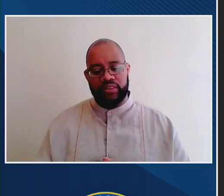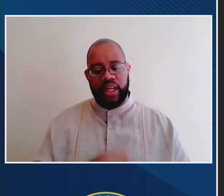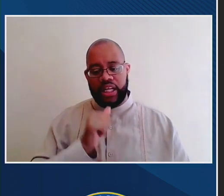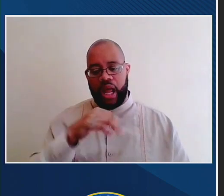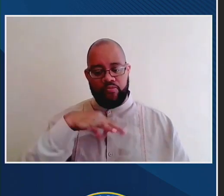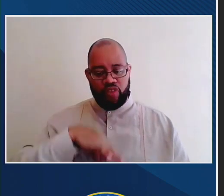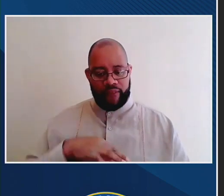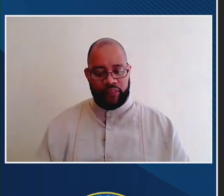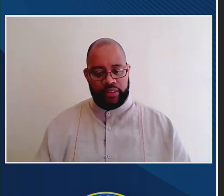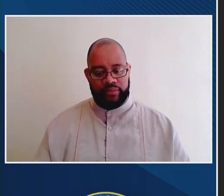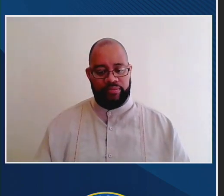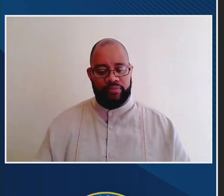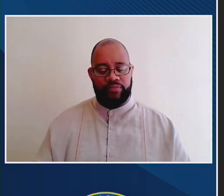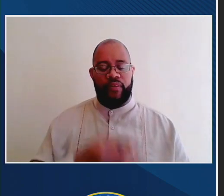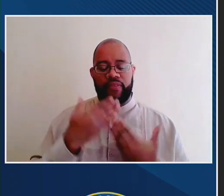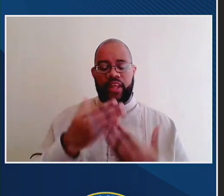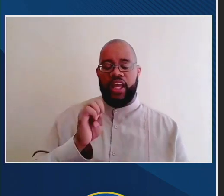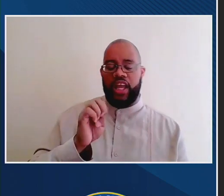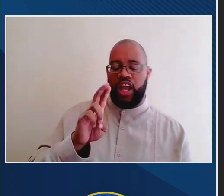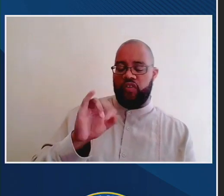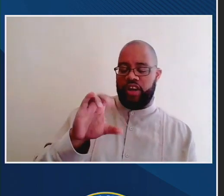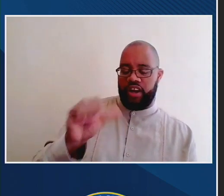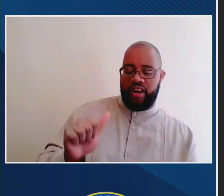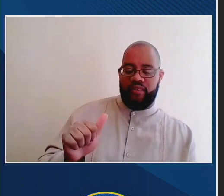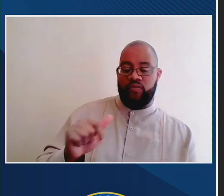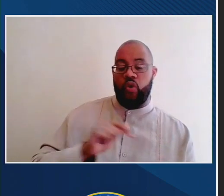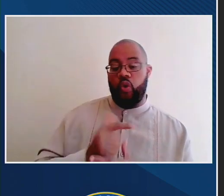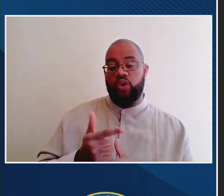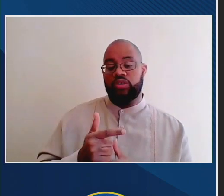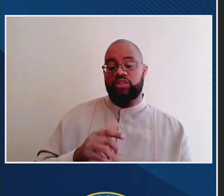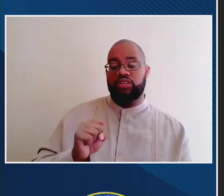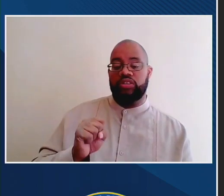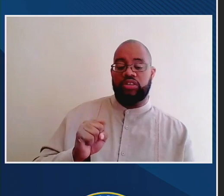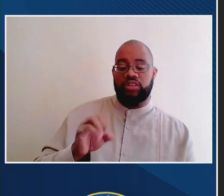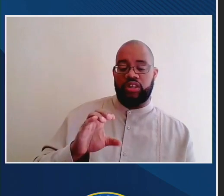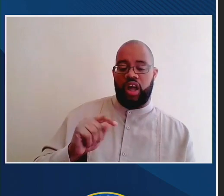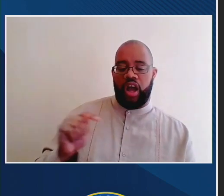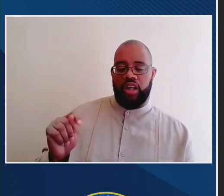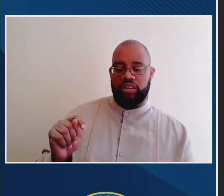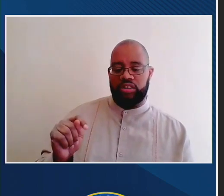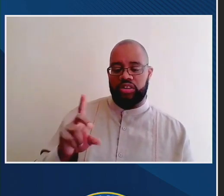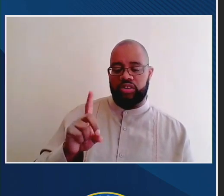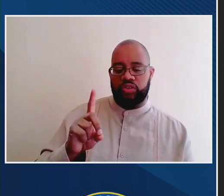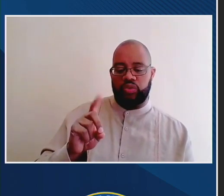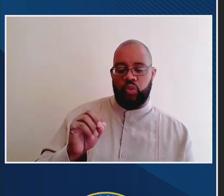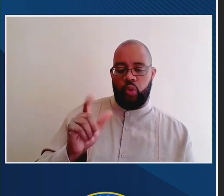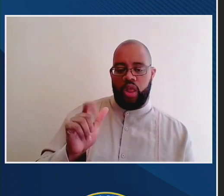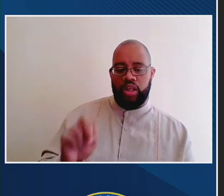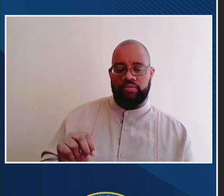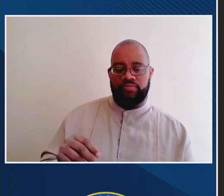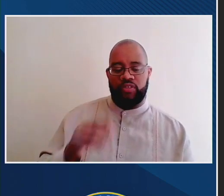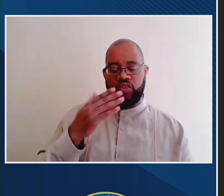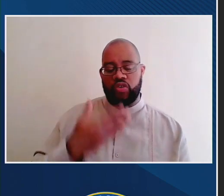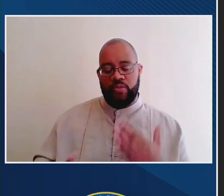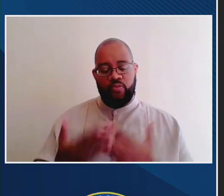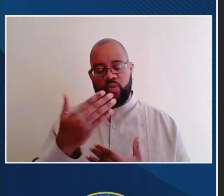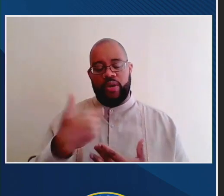Thanks, Erika. Alternate, Scott Dolan. Good Morning. Scott Dolan the executive dean of the College of Liberal Arts and